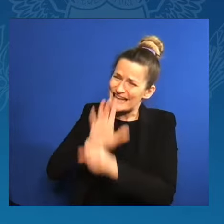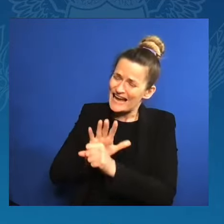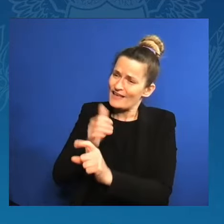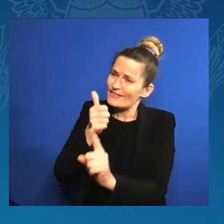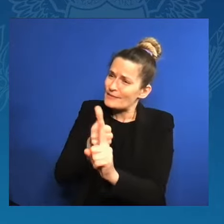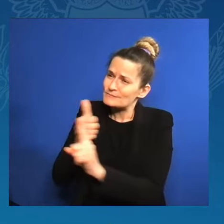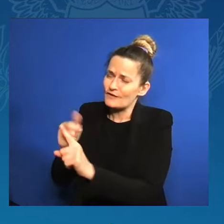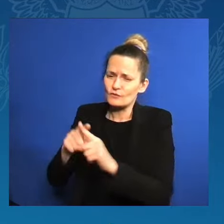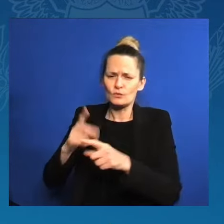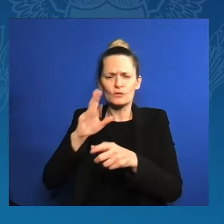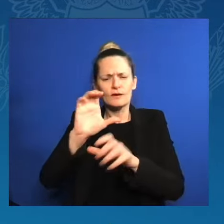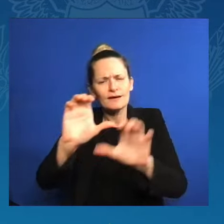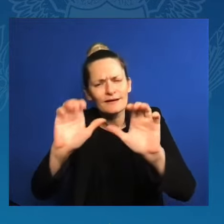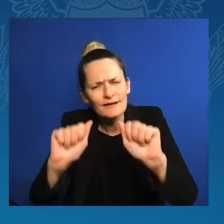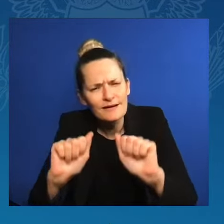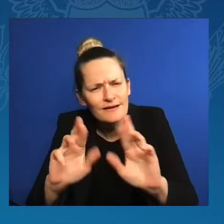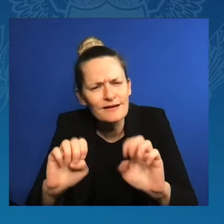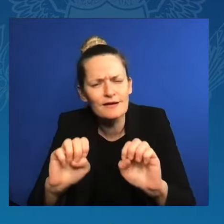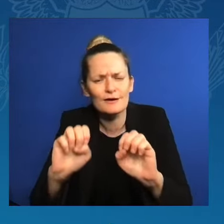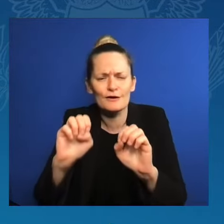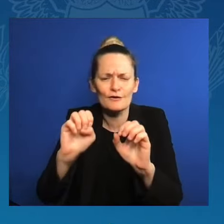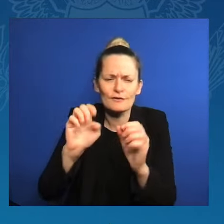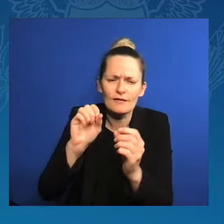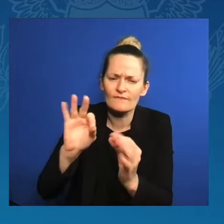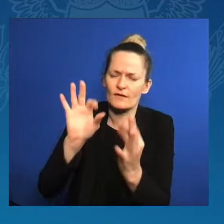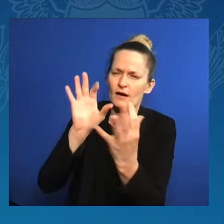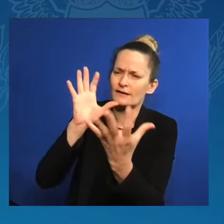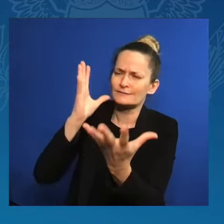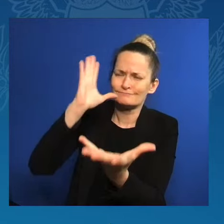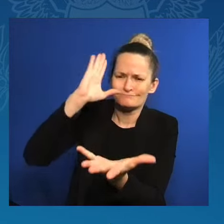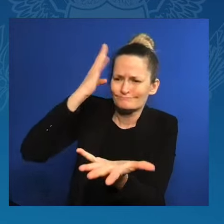have told me that they fear being prosecuted and going to jail.